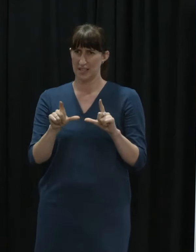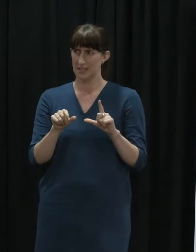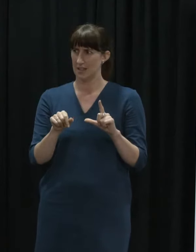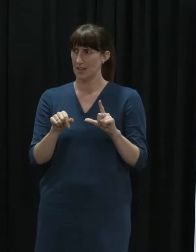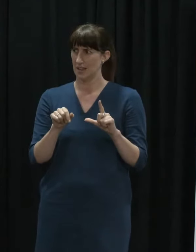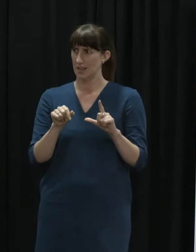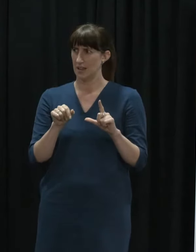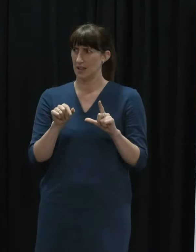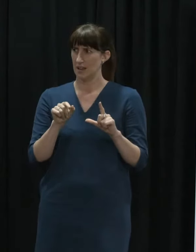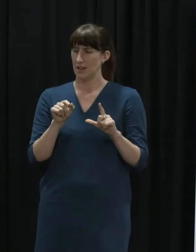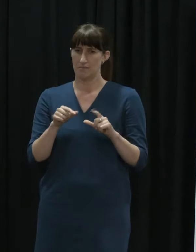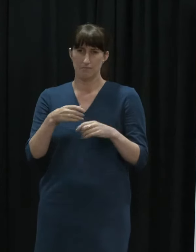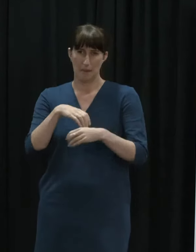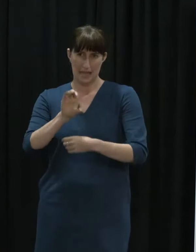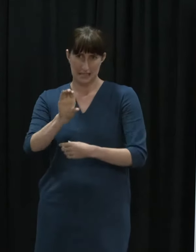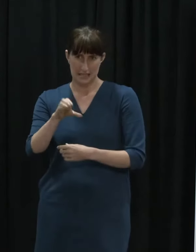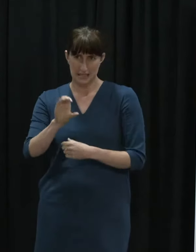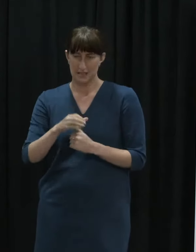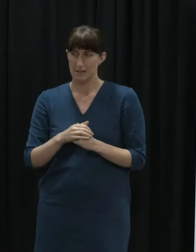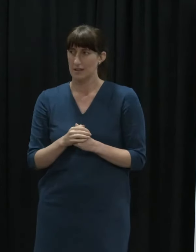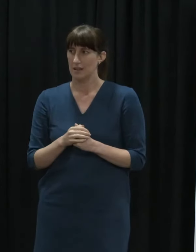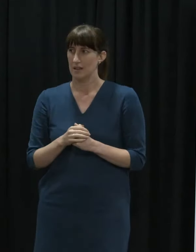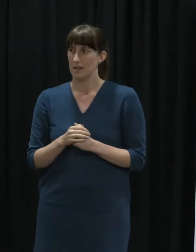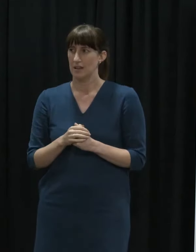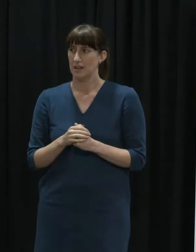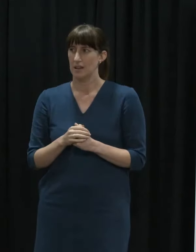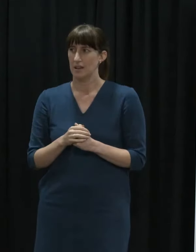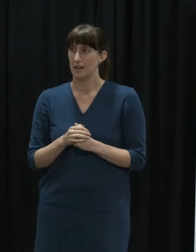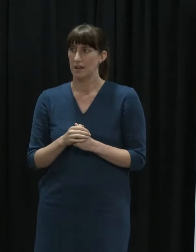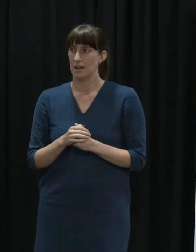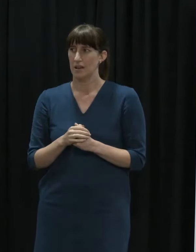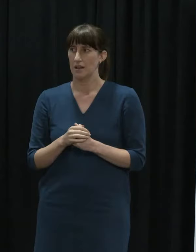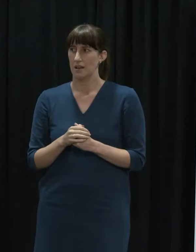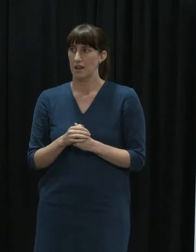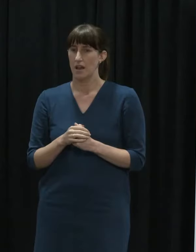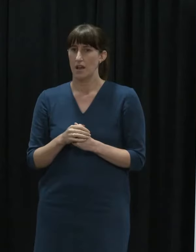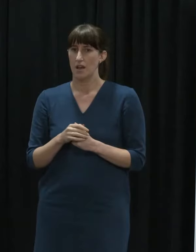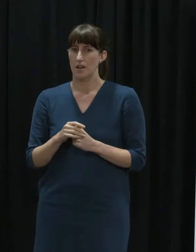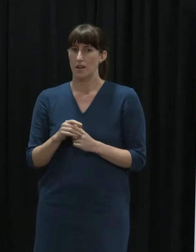Some of the early advice on